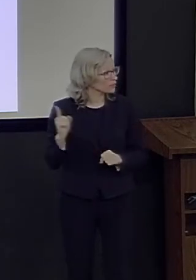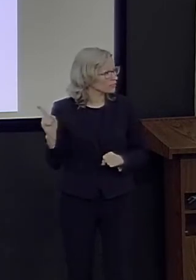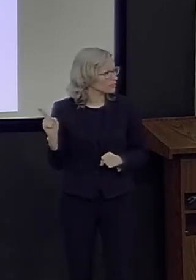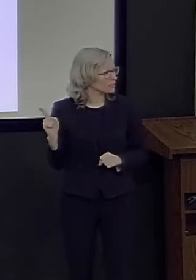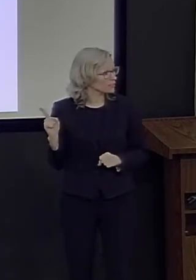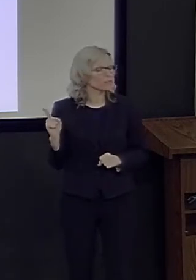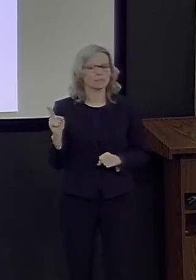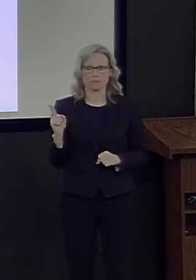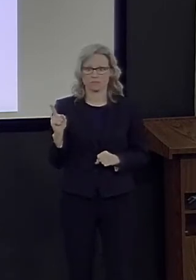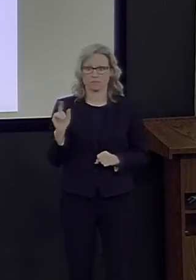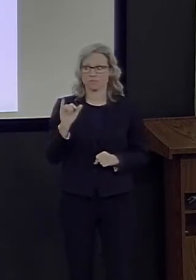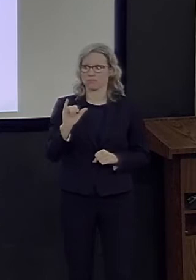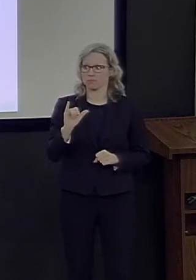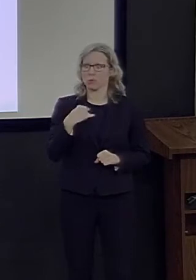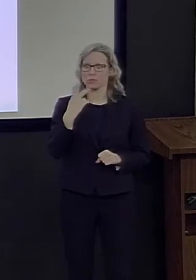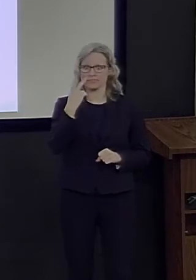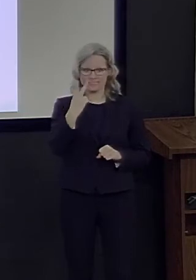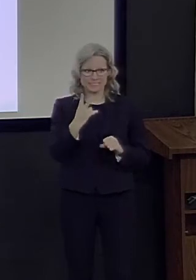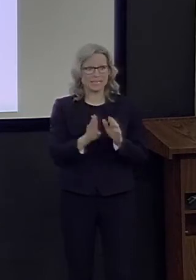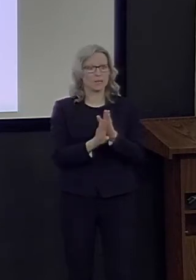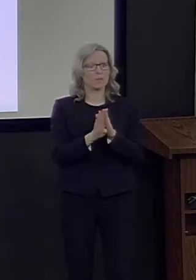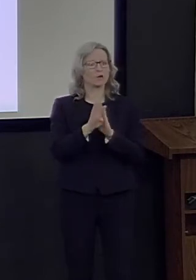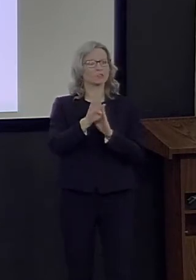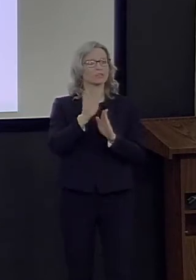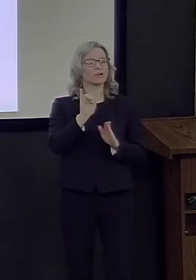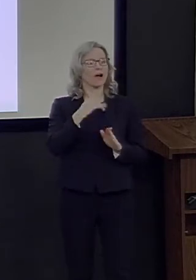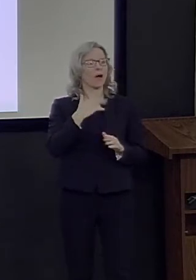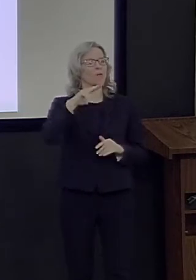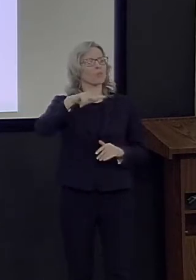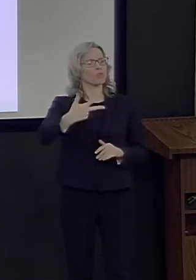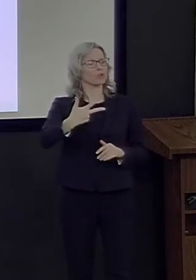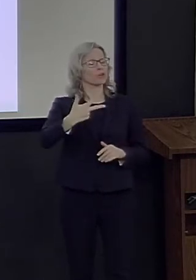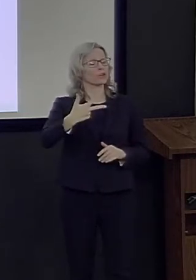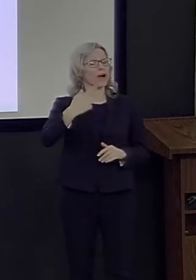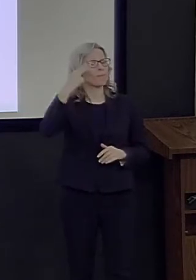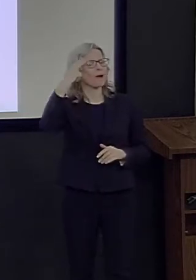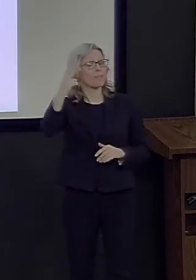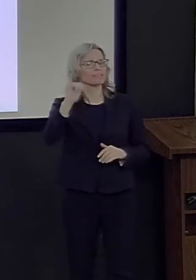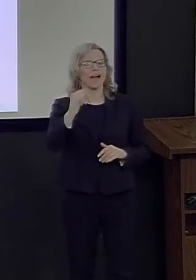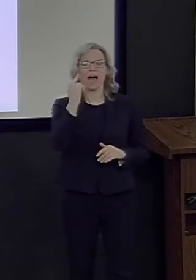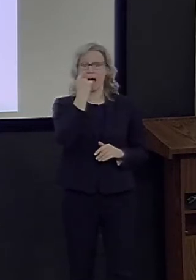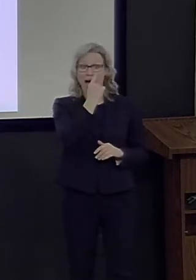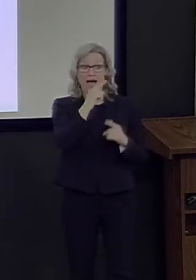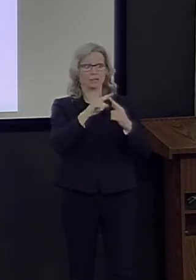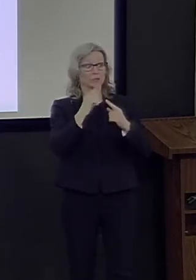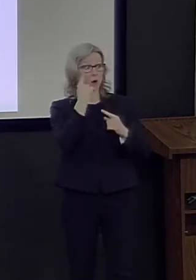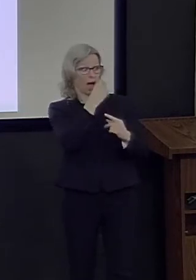the emergence of our third hypothesis, that eye-to-eye contact reveals the language system.